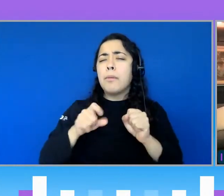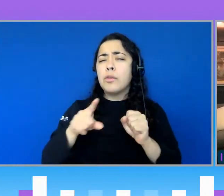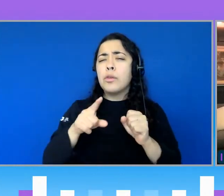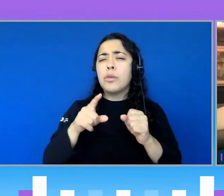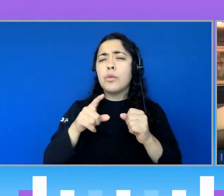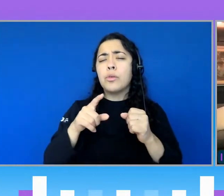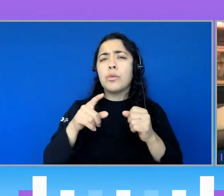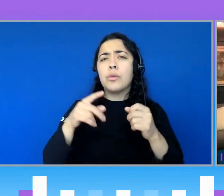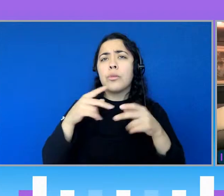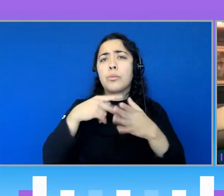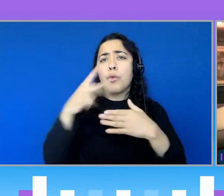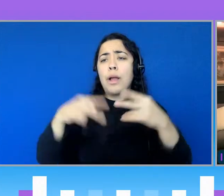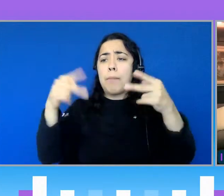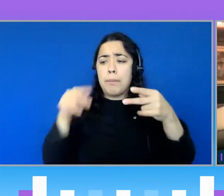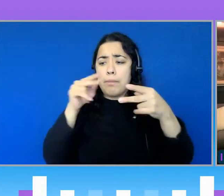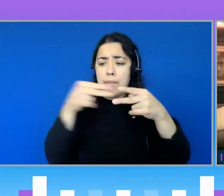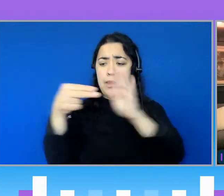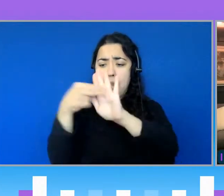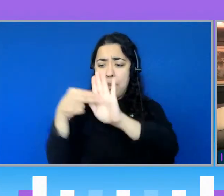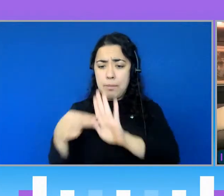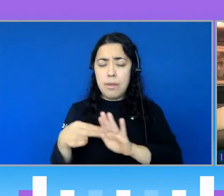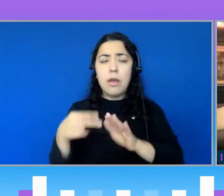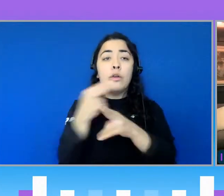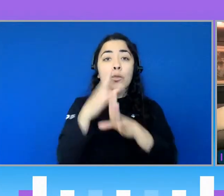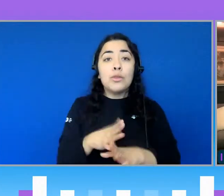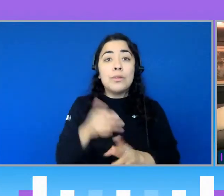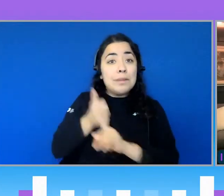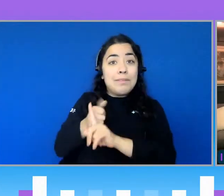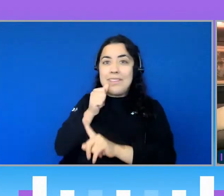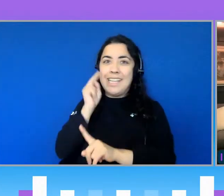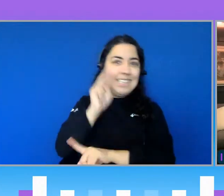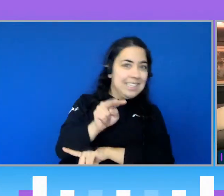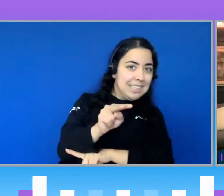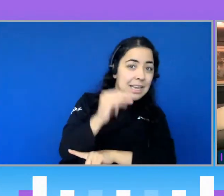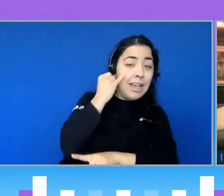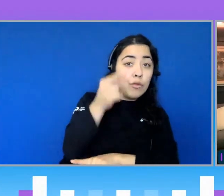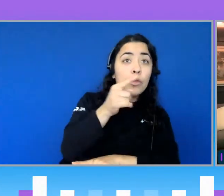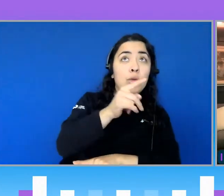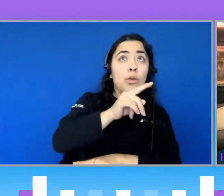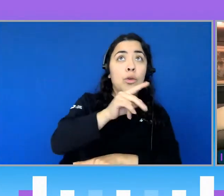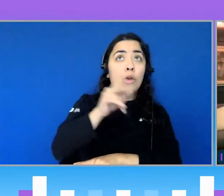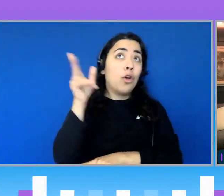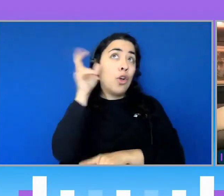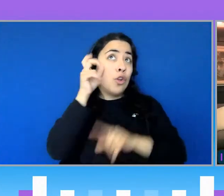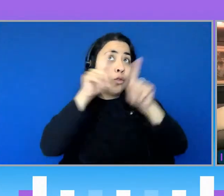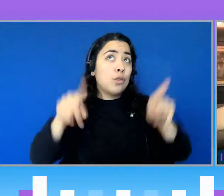say can you make an a programmatic label? What I'm saying here is the user doesn't see it on the screen, but if you